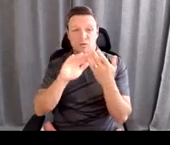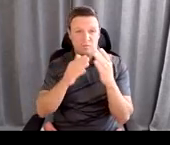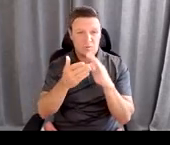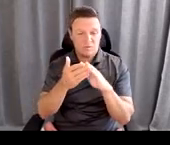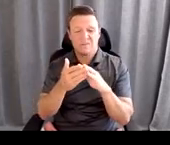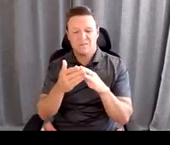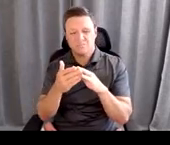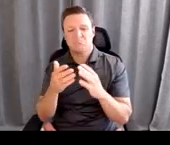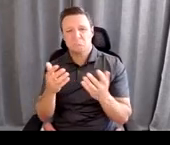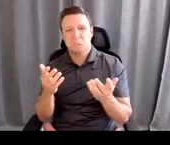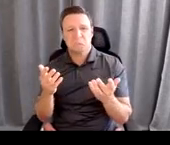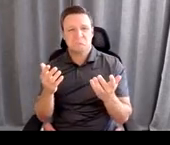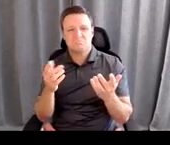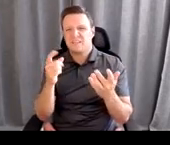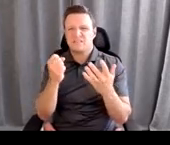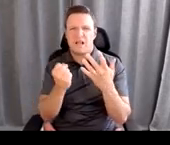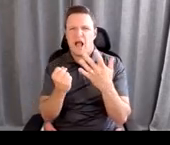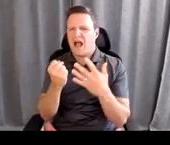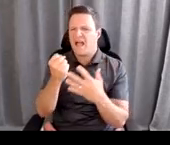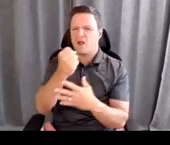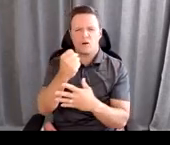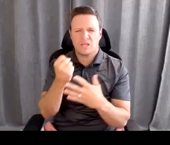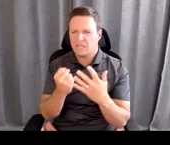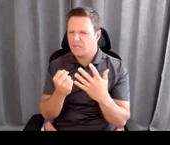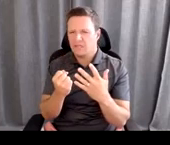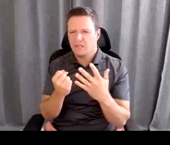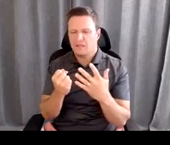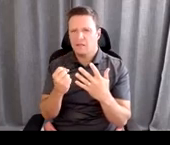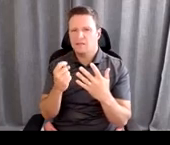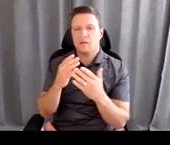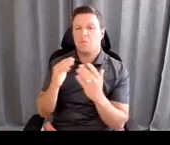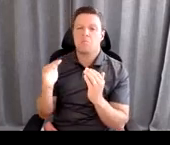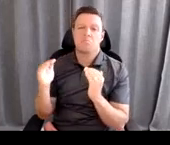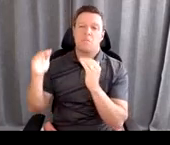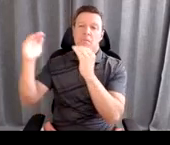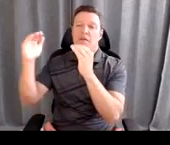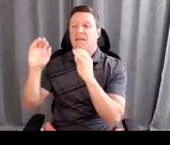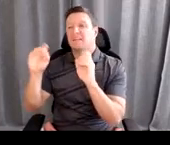that hierarchy, you know, it's like these are very well-educated. They've got Ph.D. after their name or M.A.